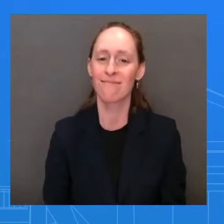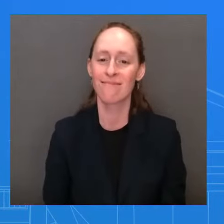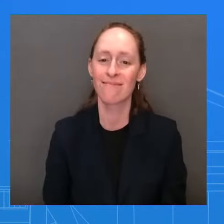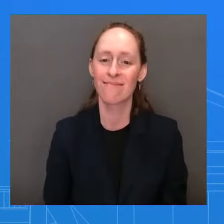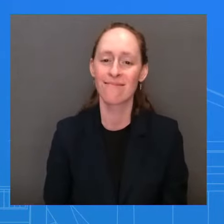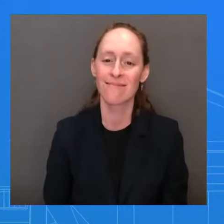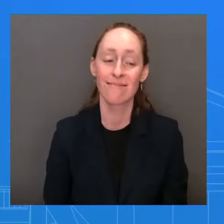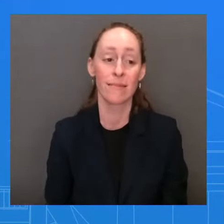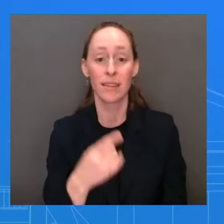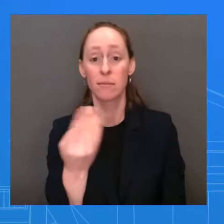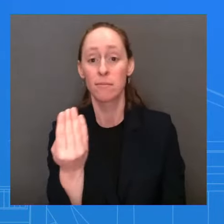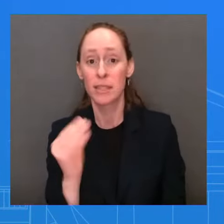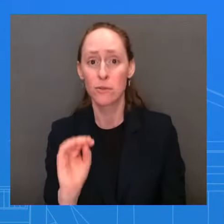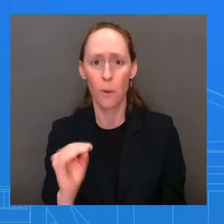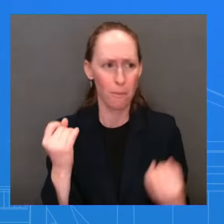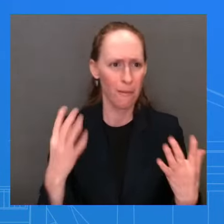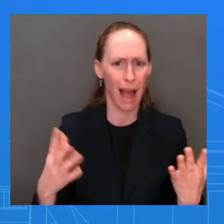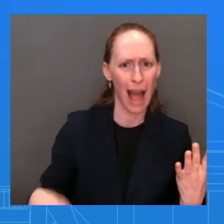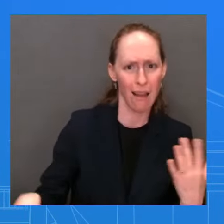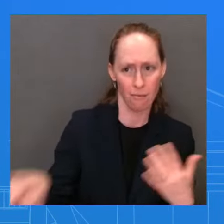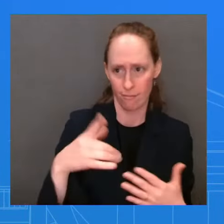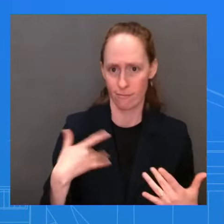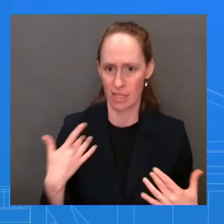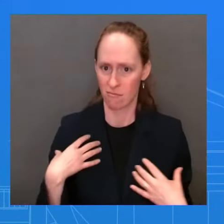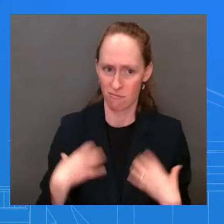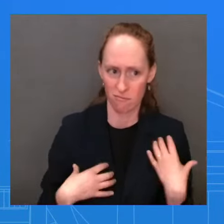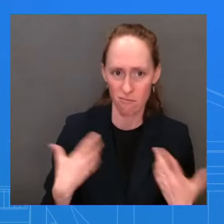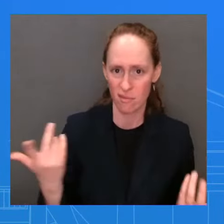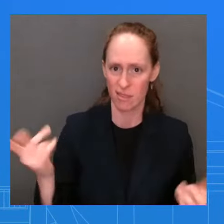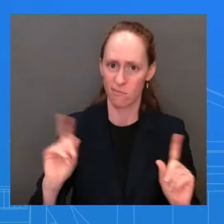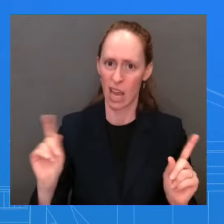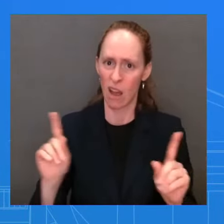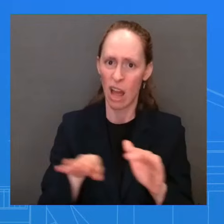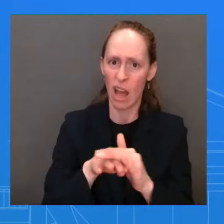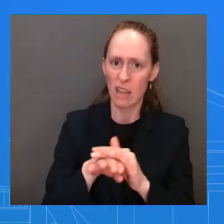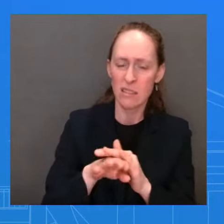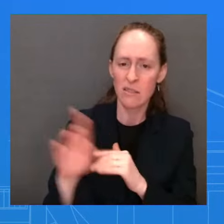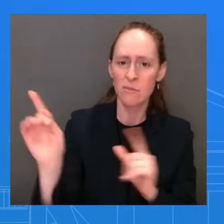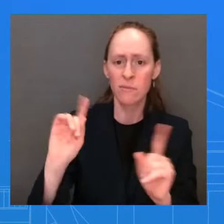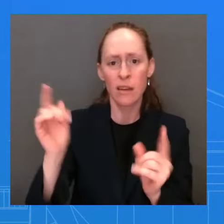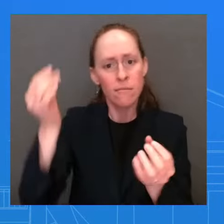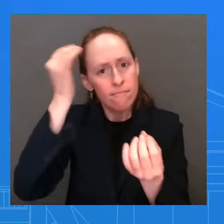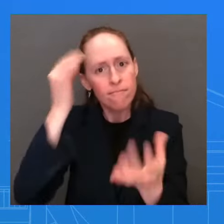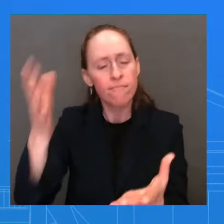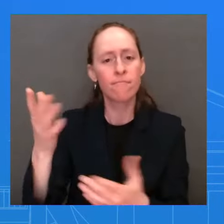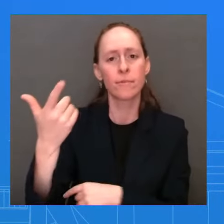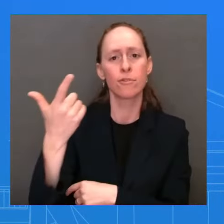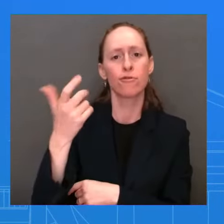we see you. To the LGBTQIA community affected by the Dobbs decision in Idaho,